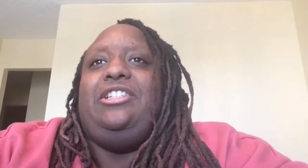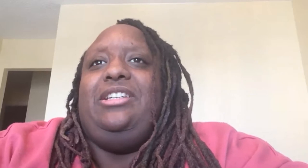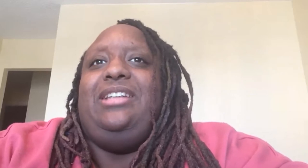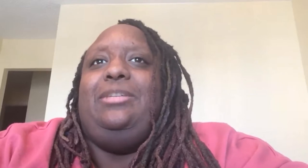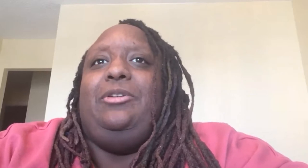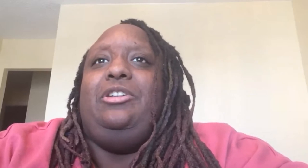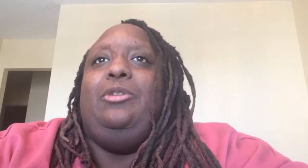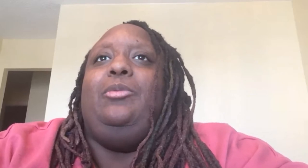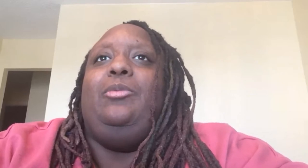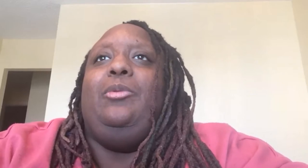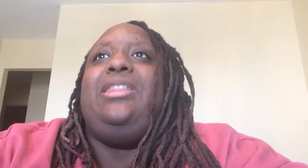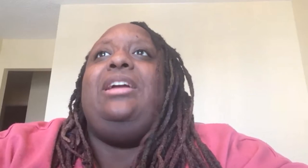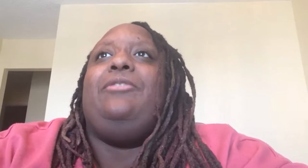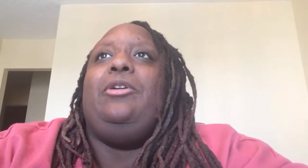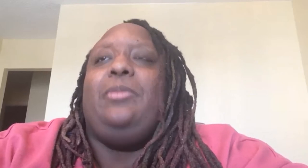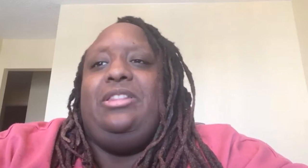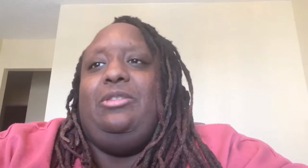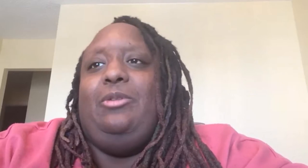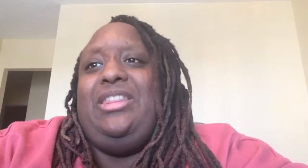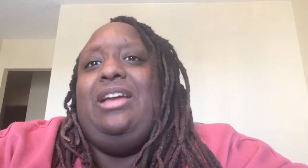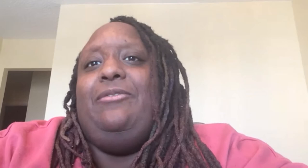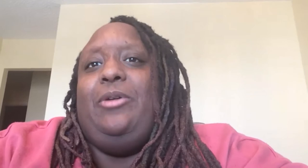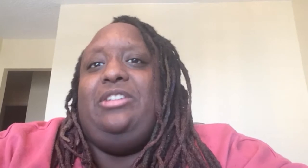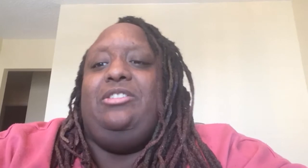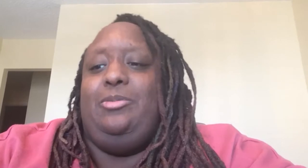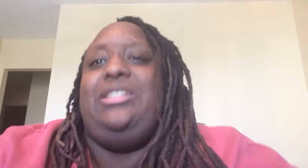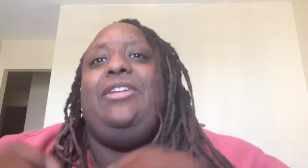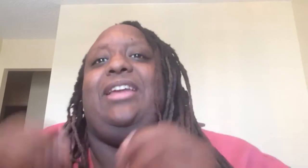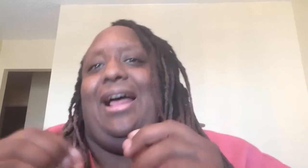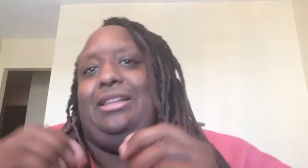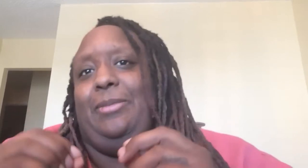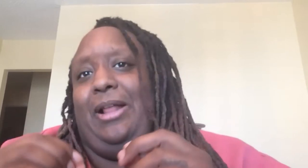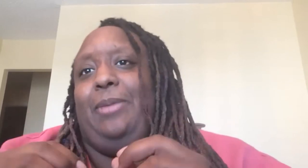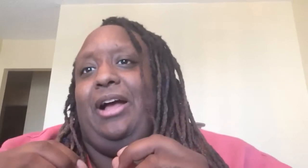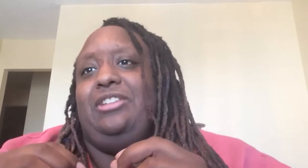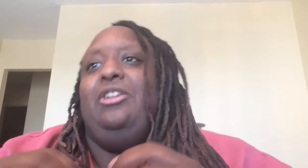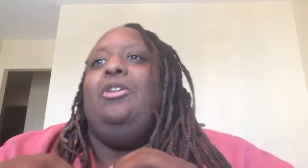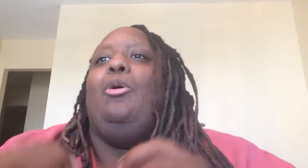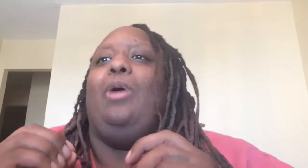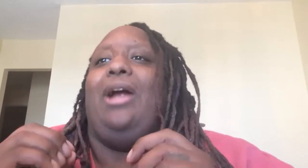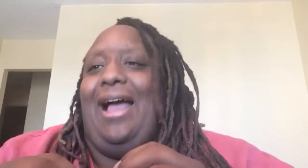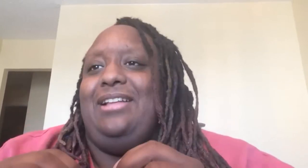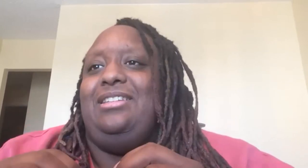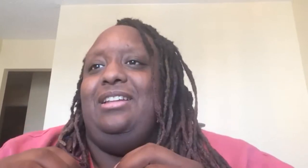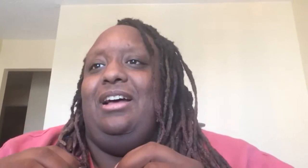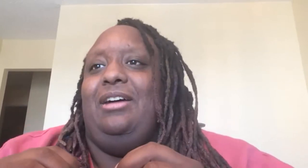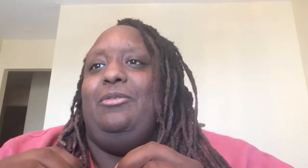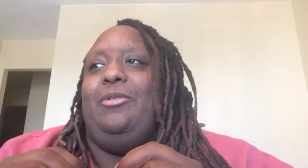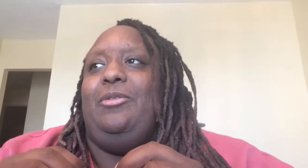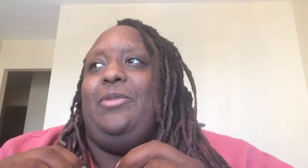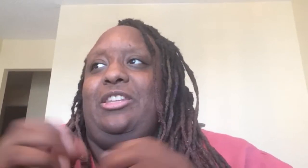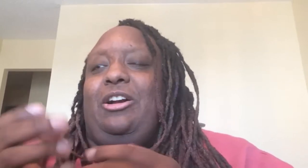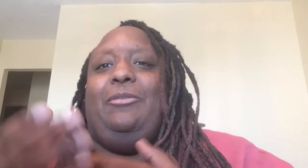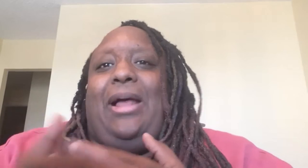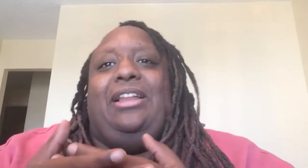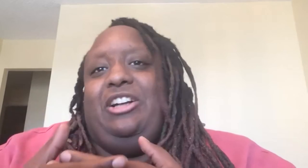And so when we think of voting, we think of voting specifically at the ballot box or with your ballot in your hands.